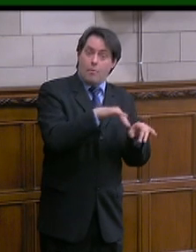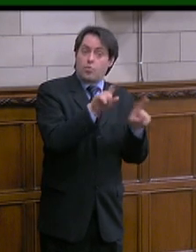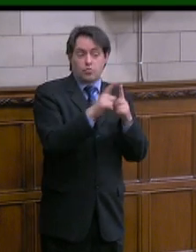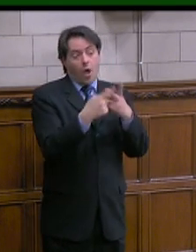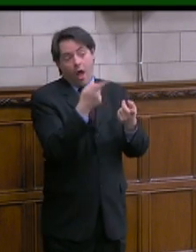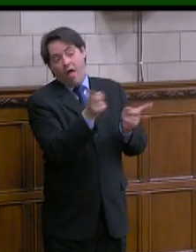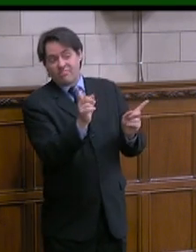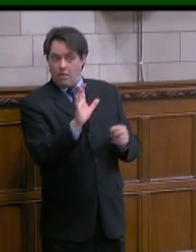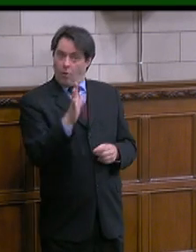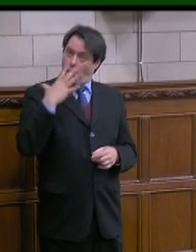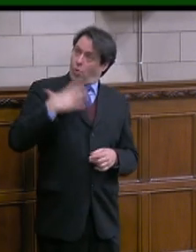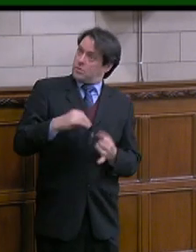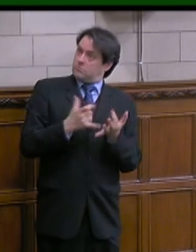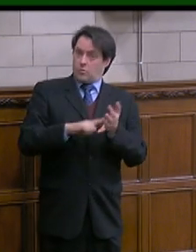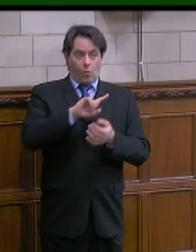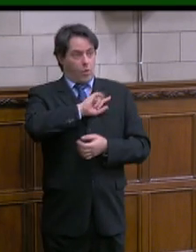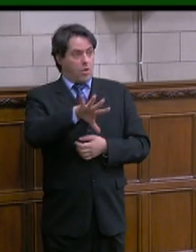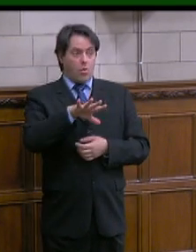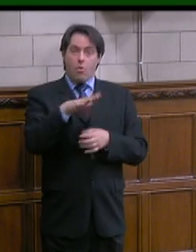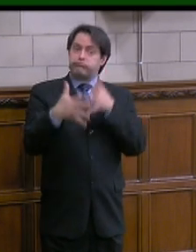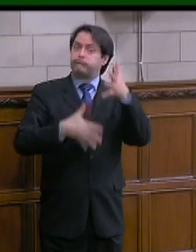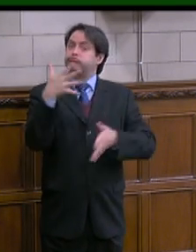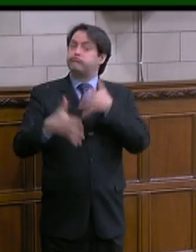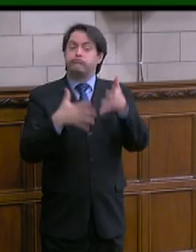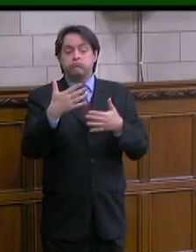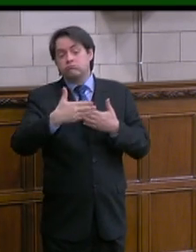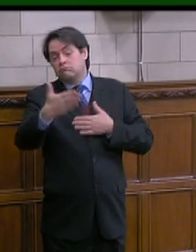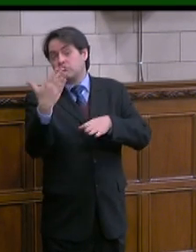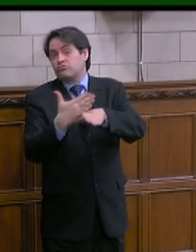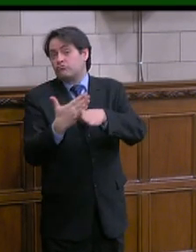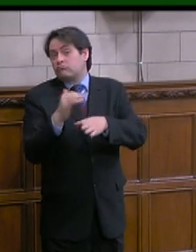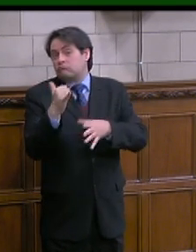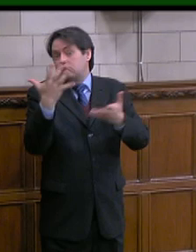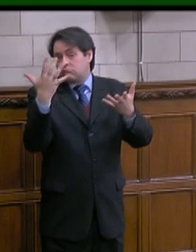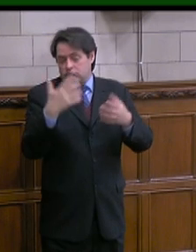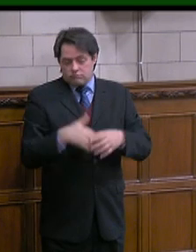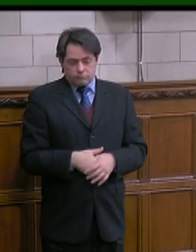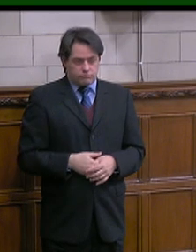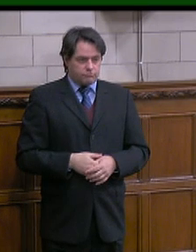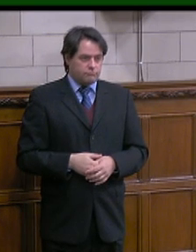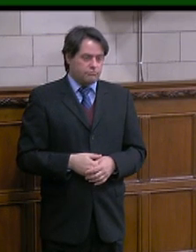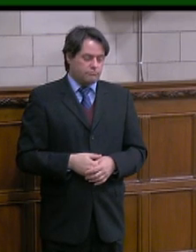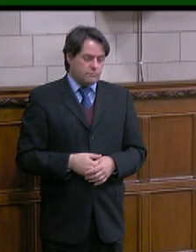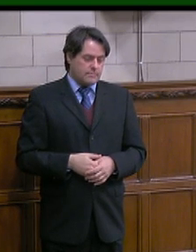who may want to pursue a career in that area. The hon.